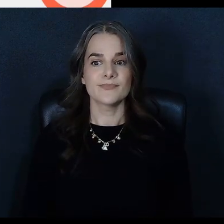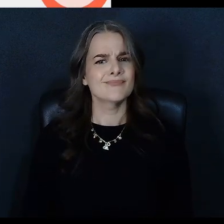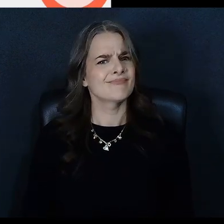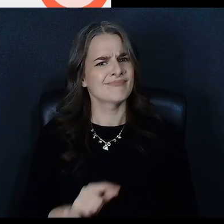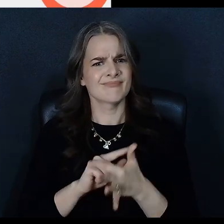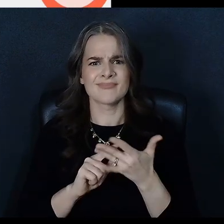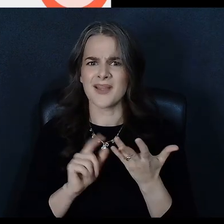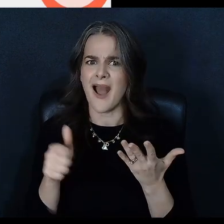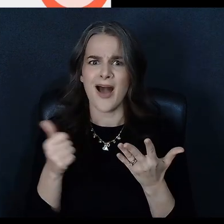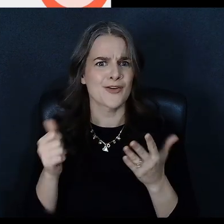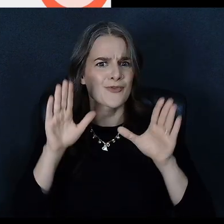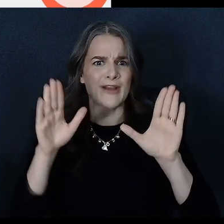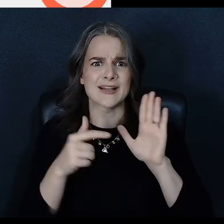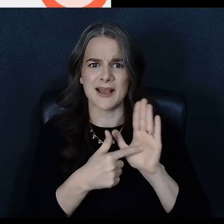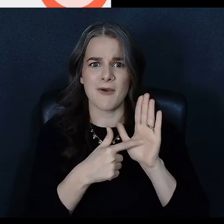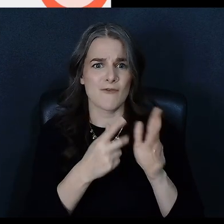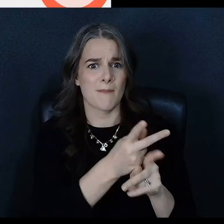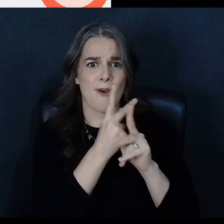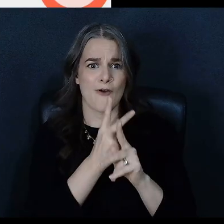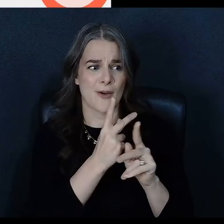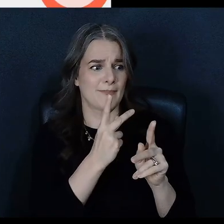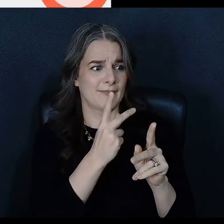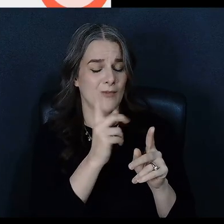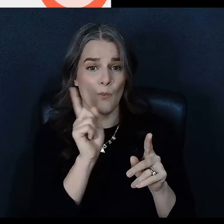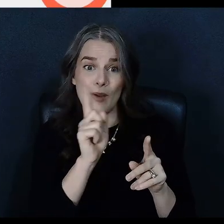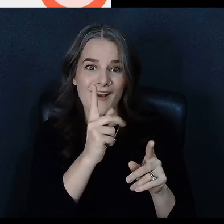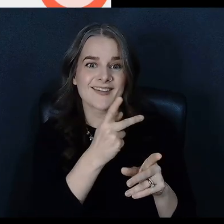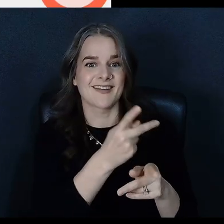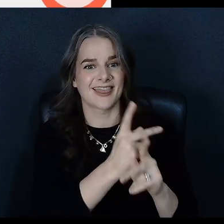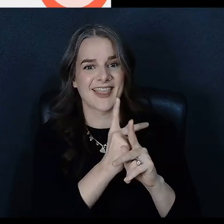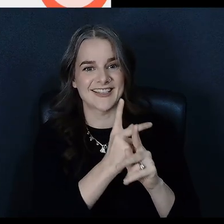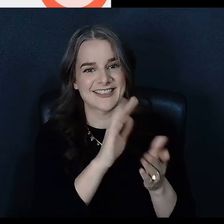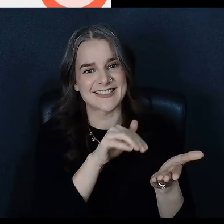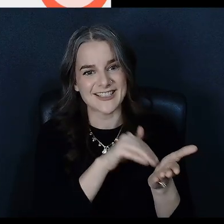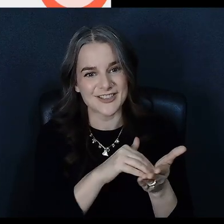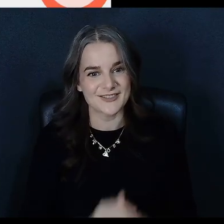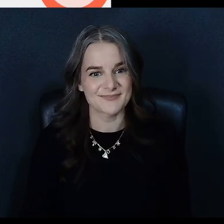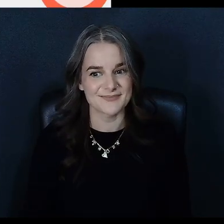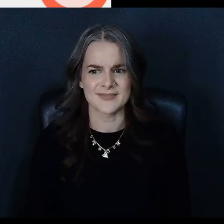There's so many. What do they do? What are some of the considerations we have to think about?